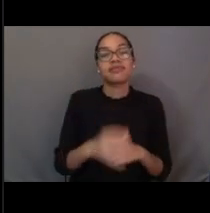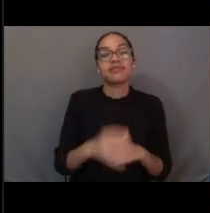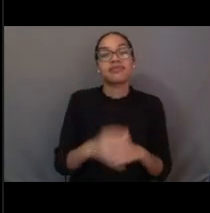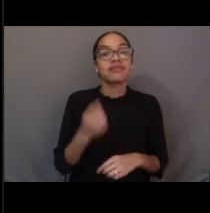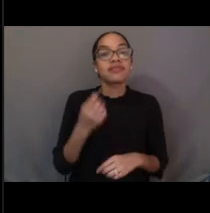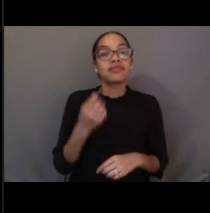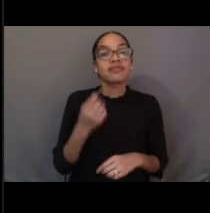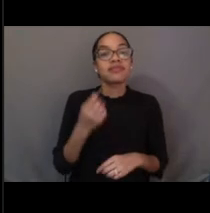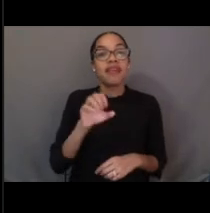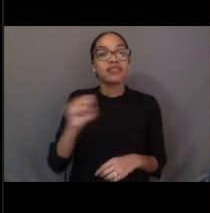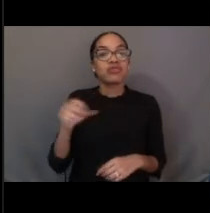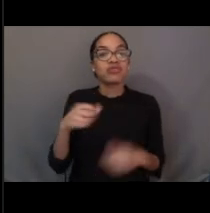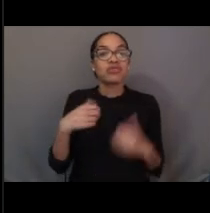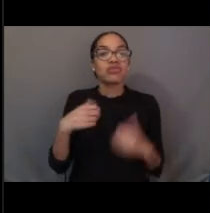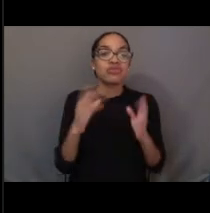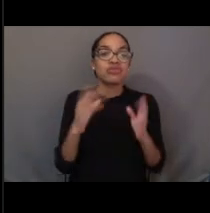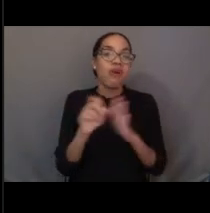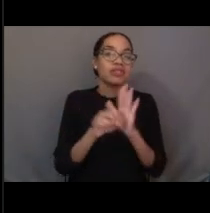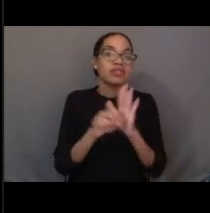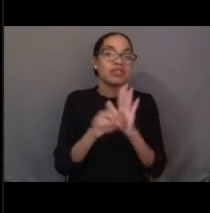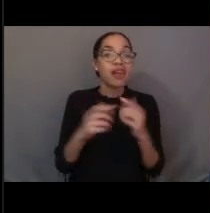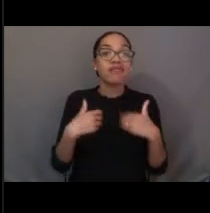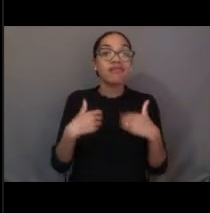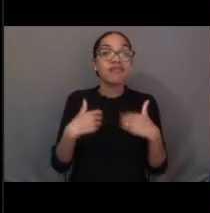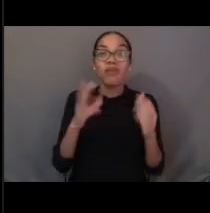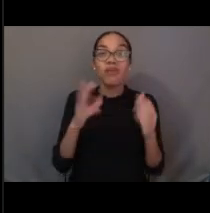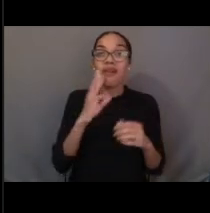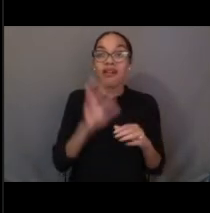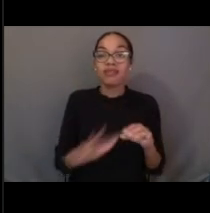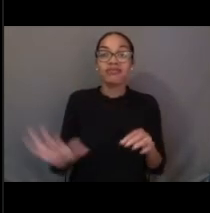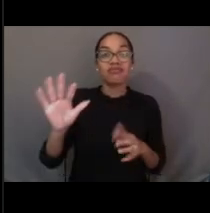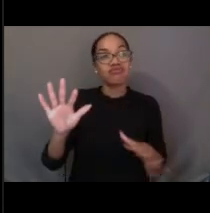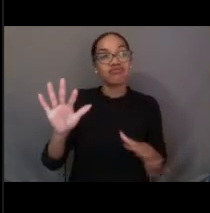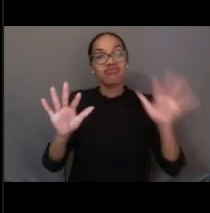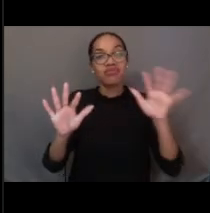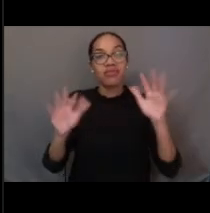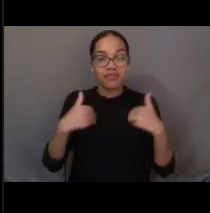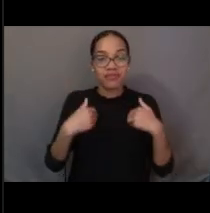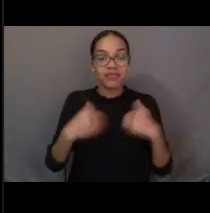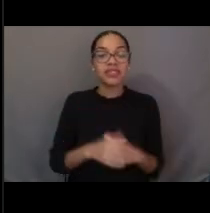We have a lot of coastline. And because of that, we have over 300 shellfish farms